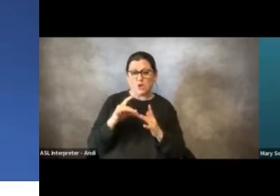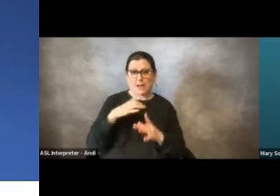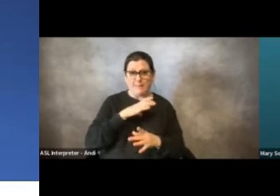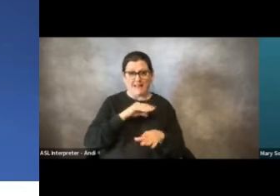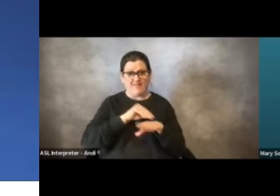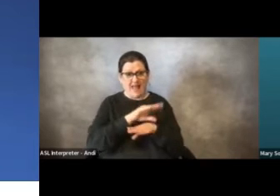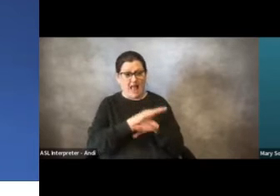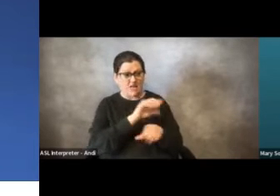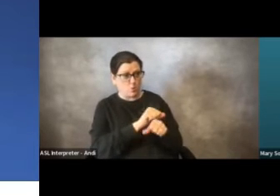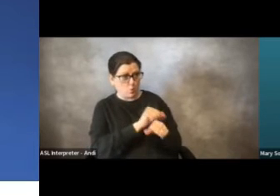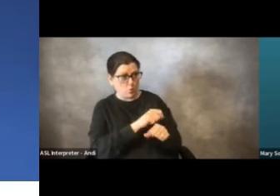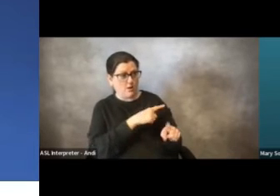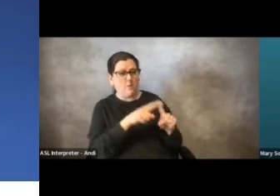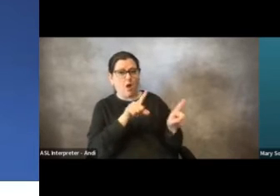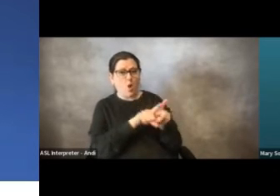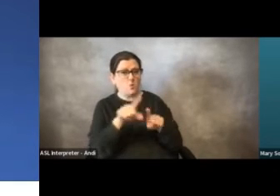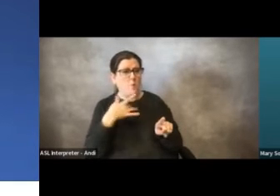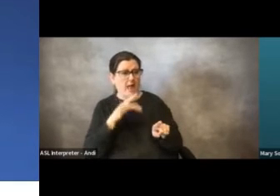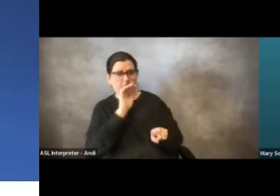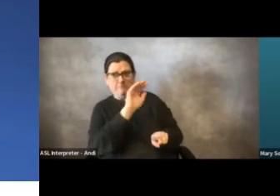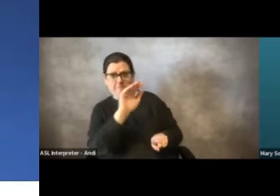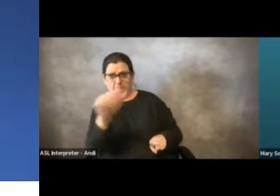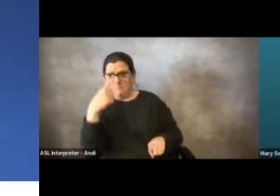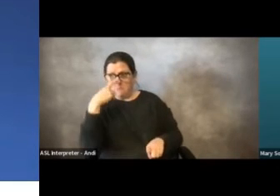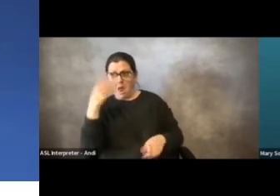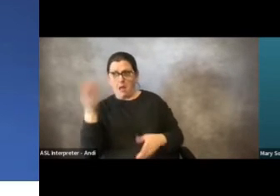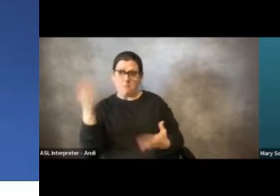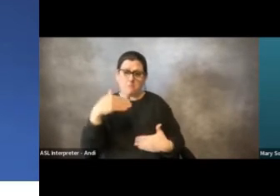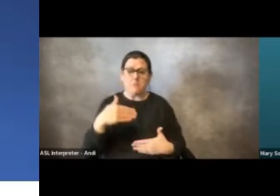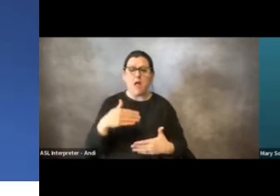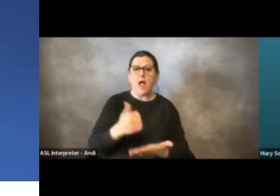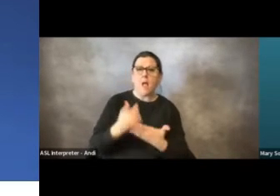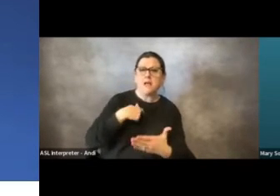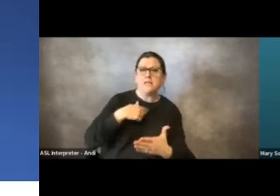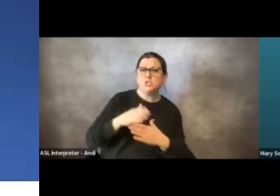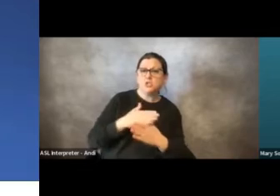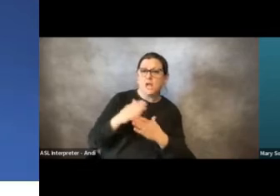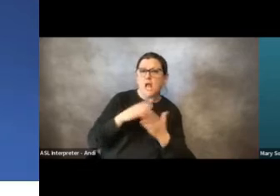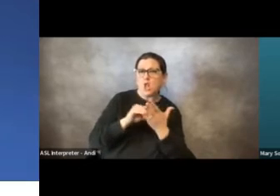group, we also tap them to help us with the shared learning group development or tool development, so that their lived